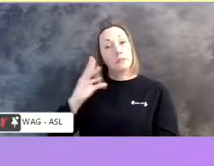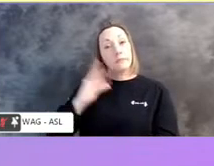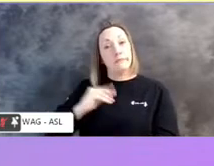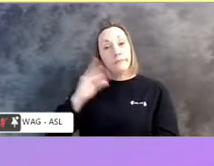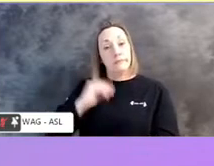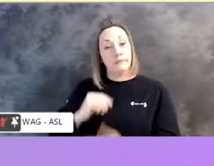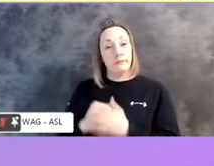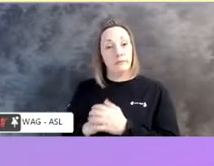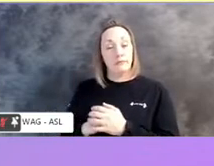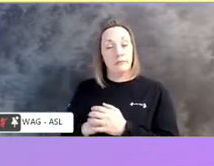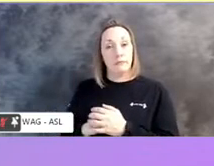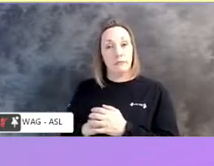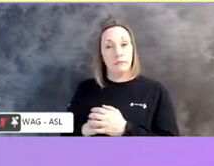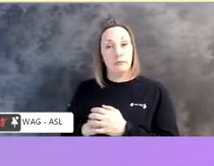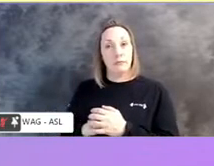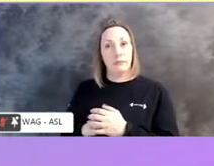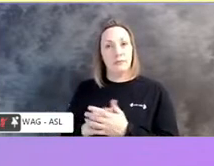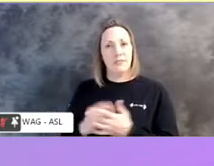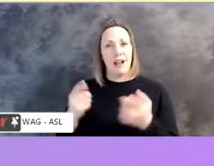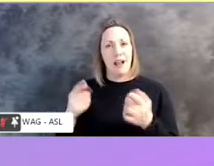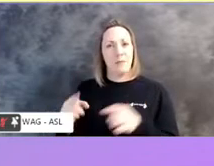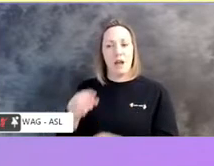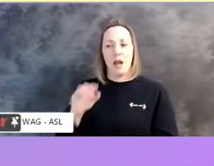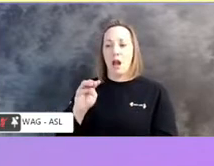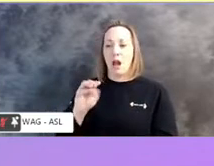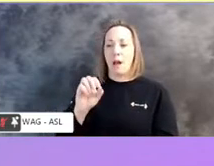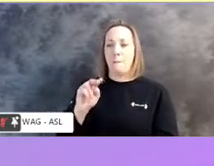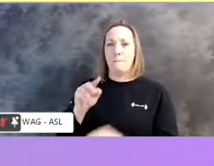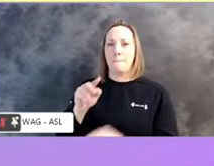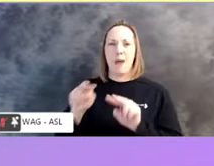think there is now a greater accountability of web design